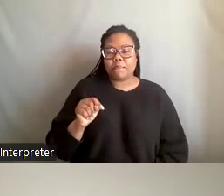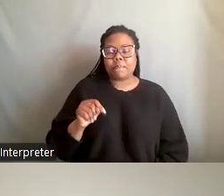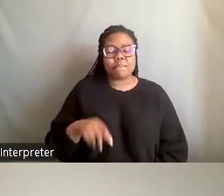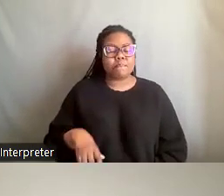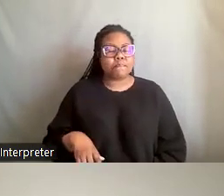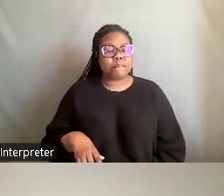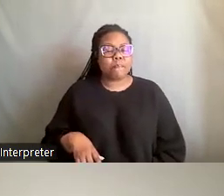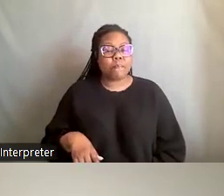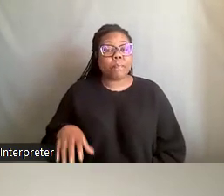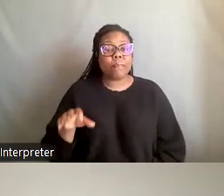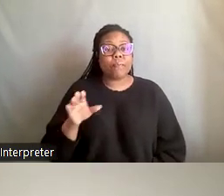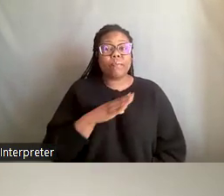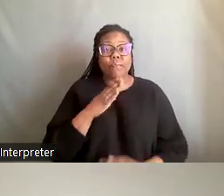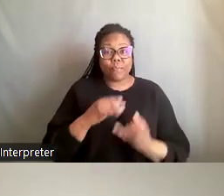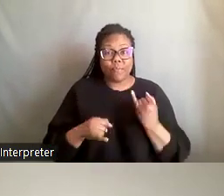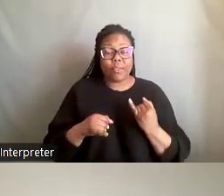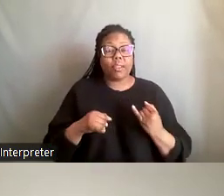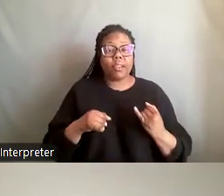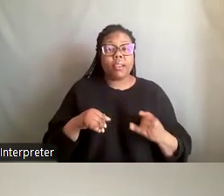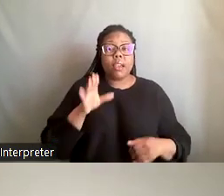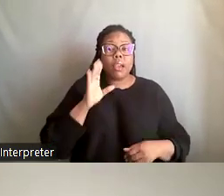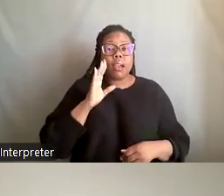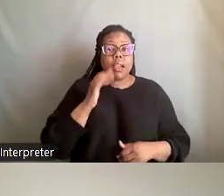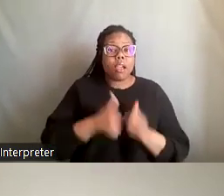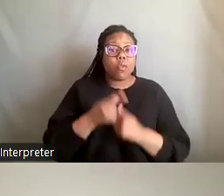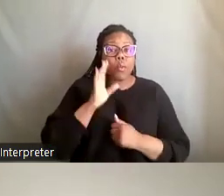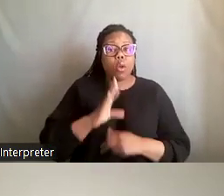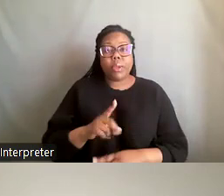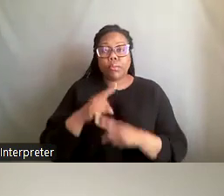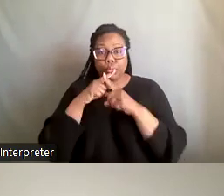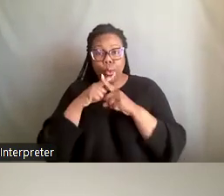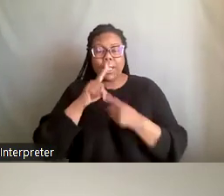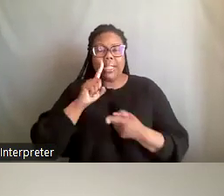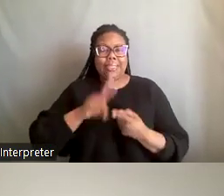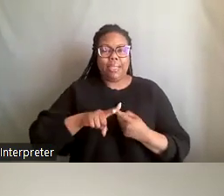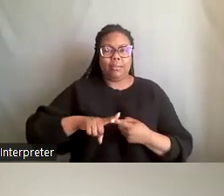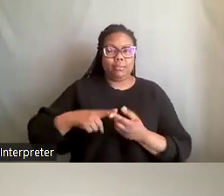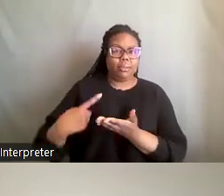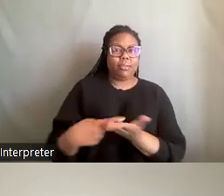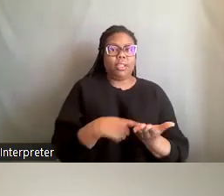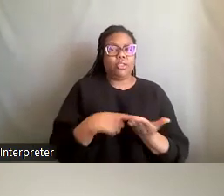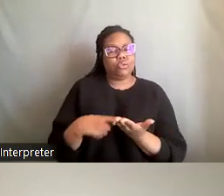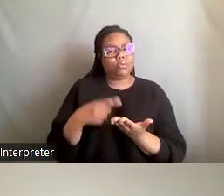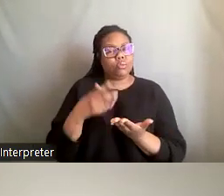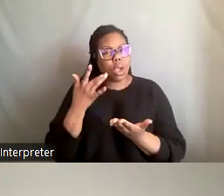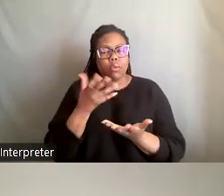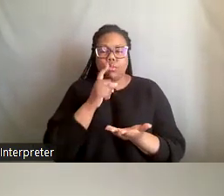I'm already seeing questions. We'll get to those as we can. We'll mute everyone till we get to the discussion so that